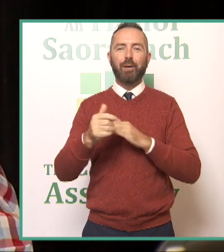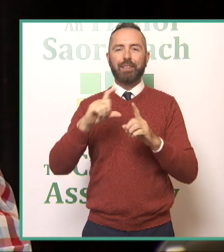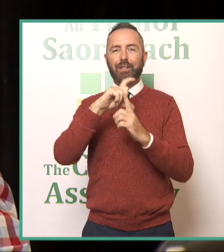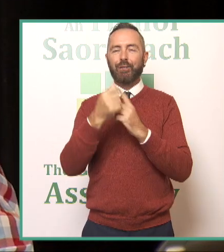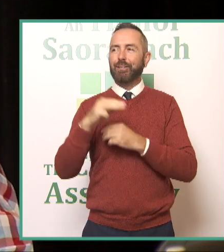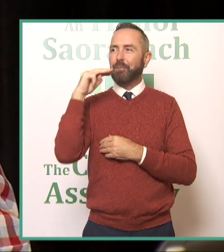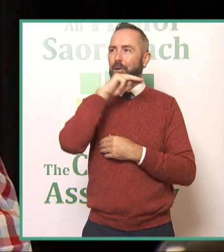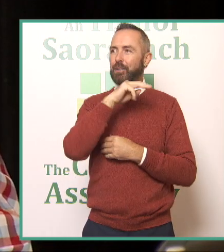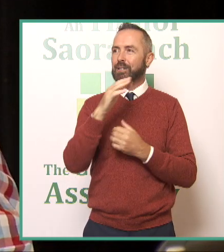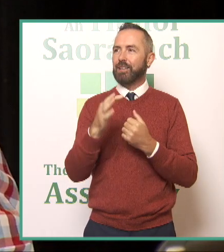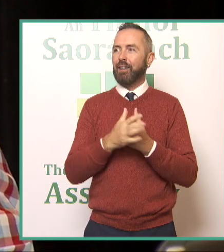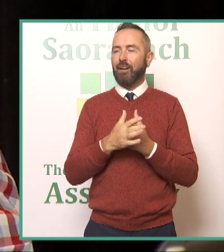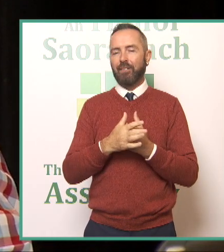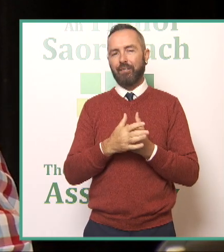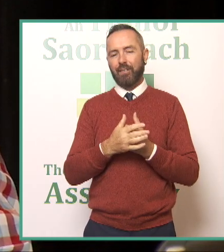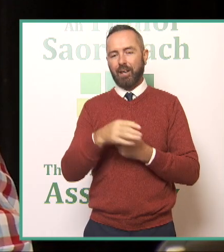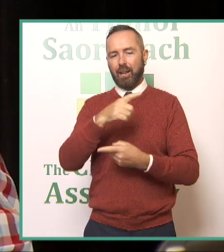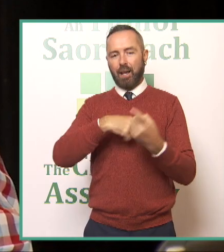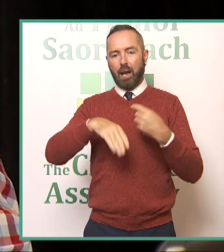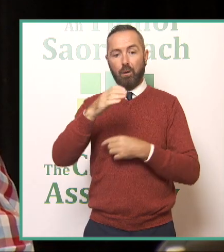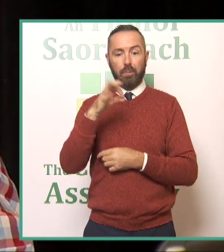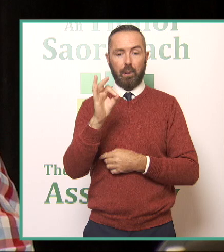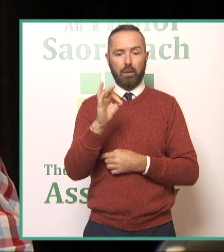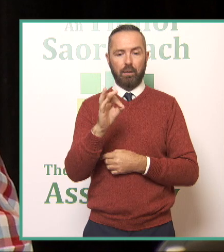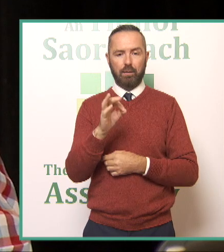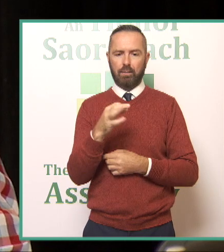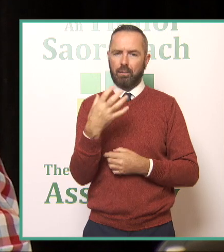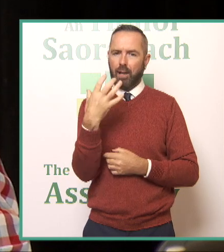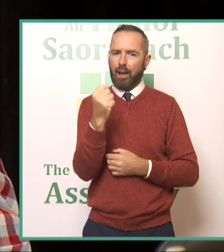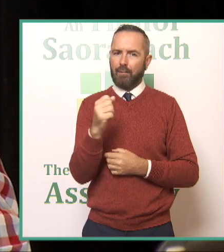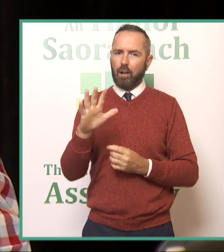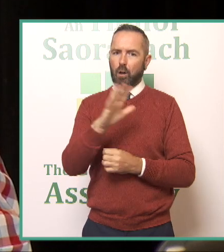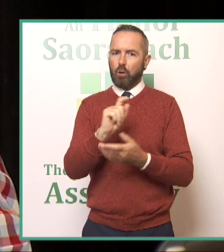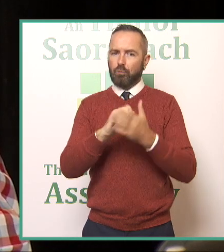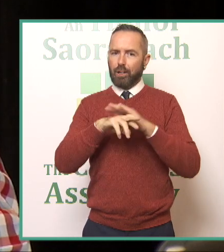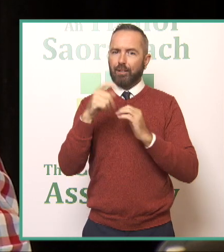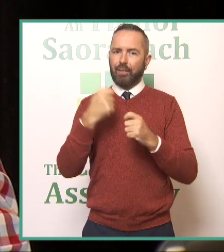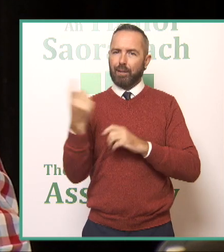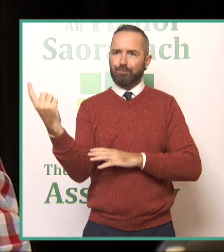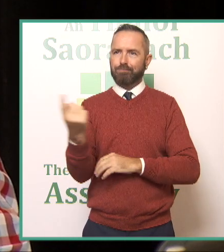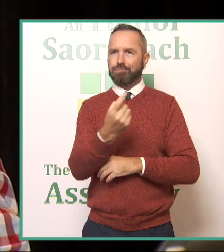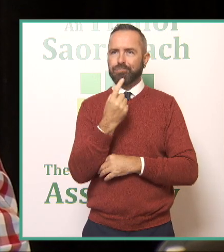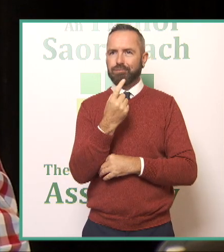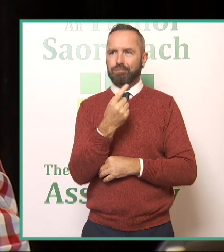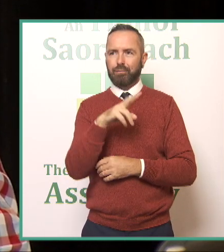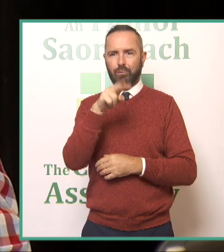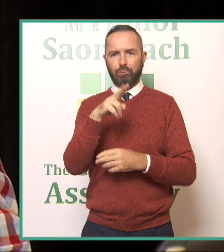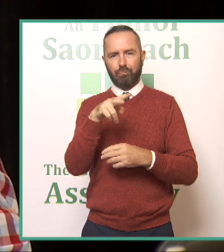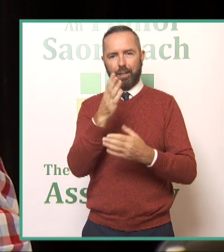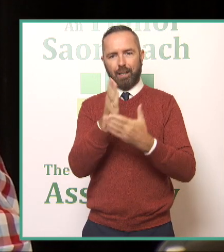importance of our our bug to us and we actually had a local writer came and and read some poetry to us and stuff like that.